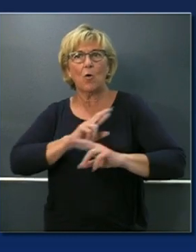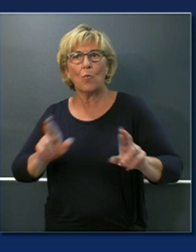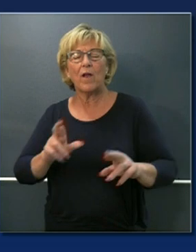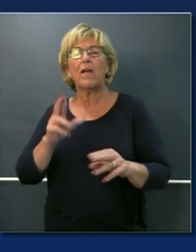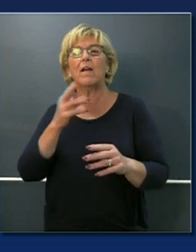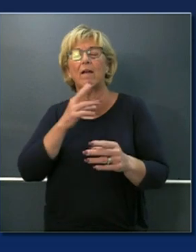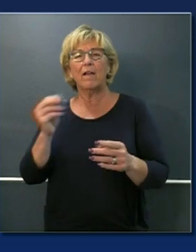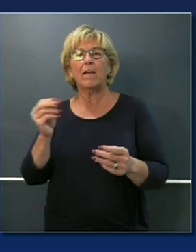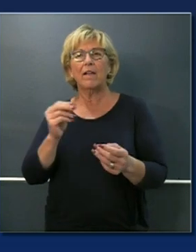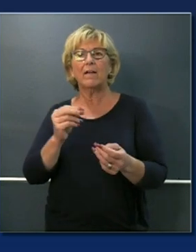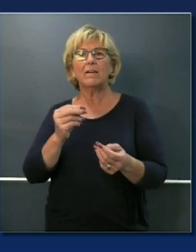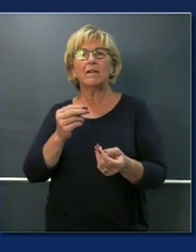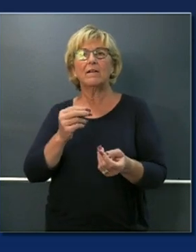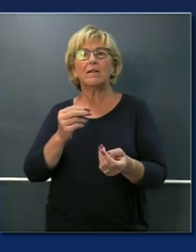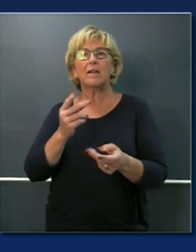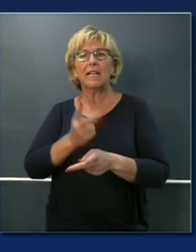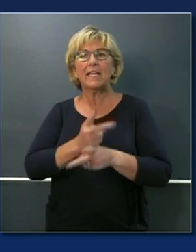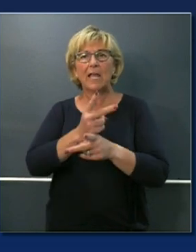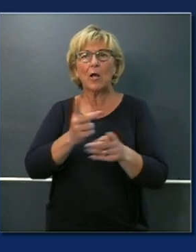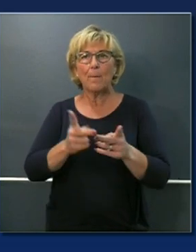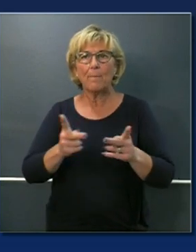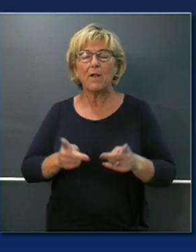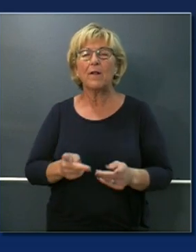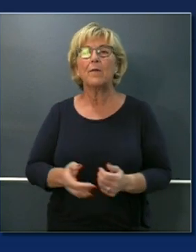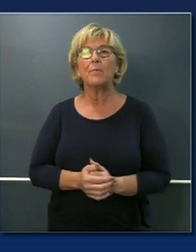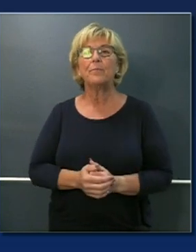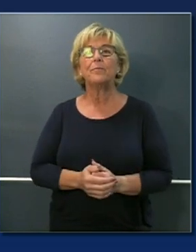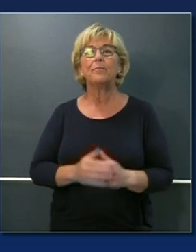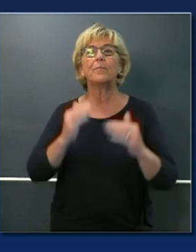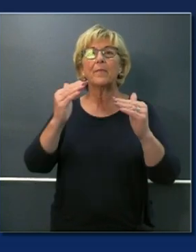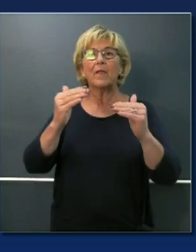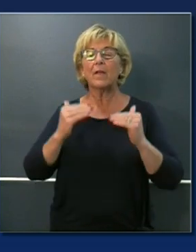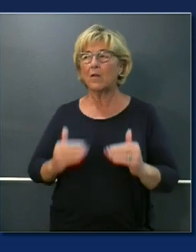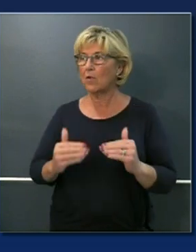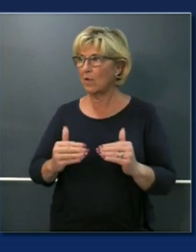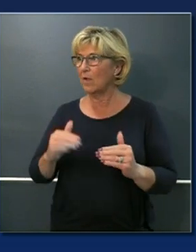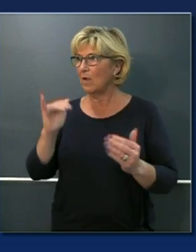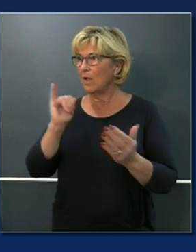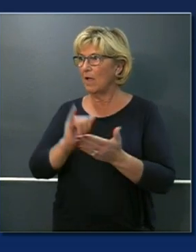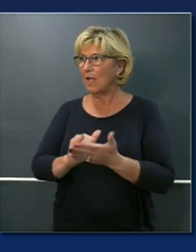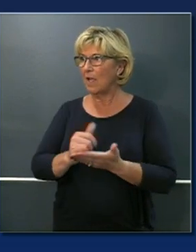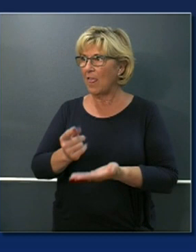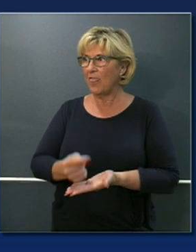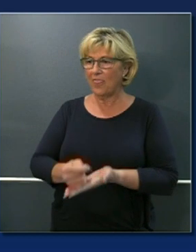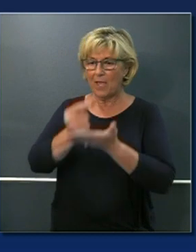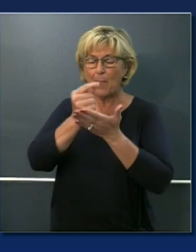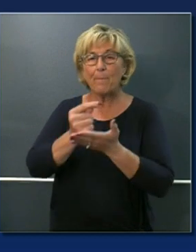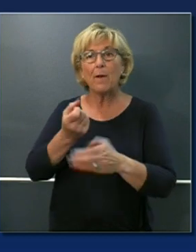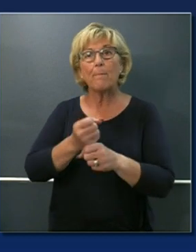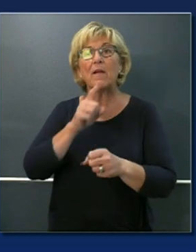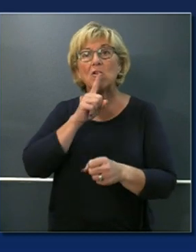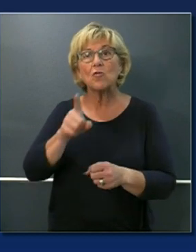REMOVING THE RISK ENTIRELY. IT IS ABOUT MINIMIZING RISK. EVEN AS PEOPLE MOVE IN AN ENVIRONMENT WITH MINNMAL RISK, THERE IS A POSSIBILITY OF